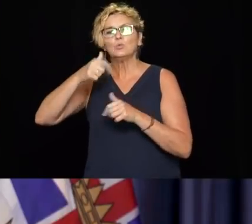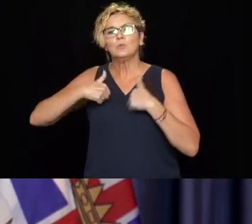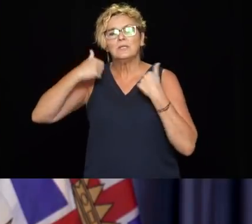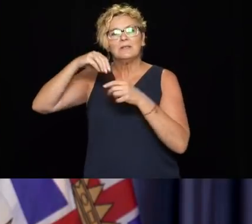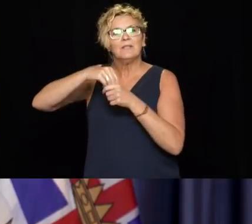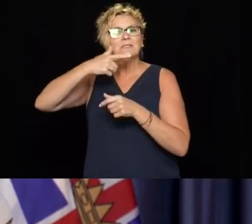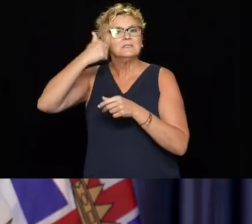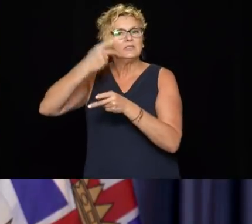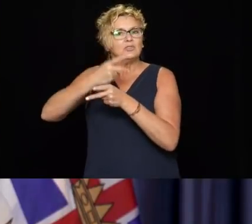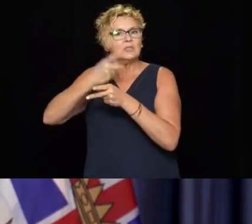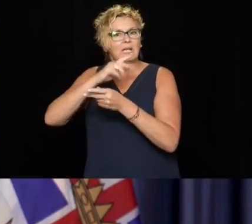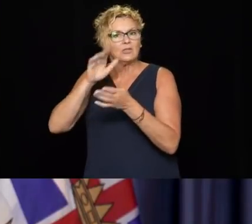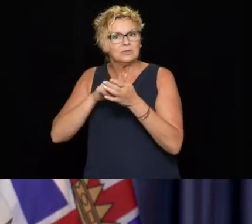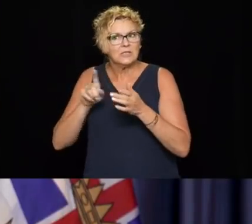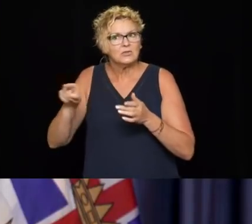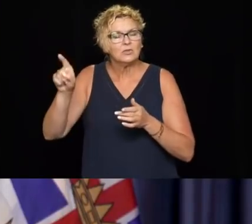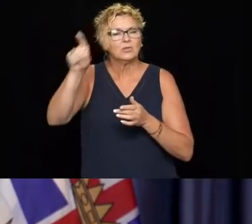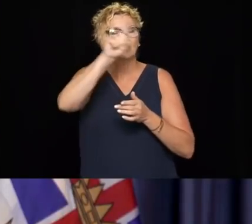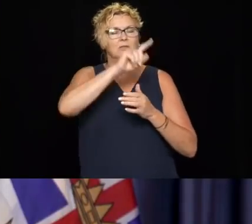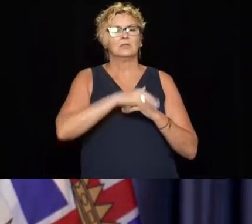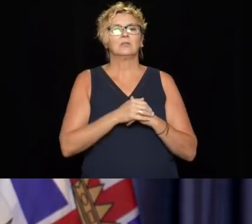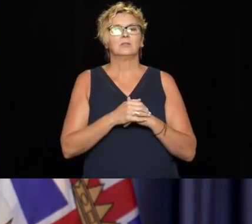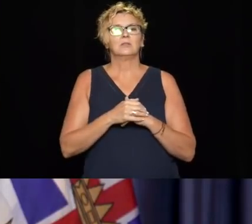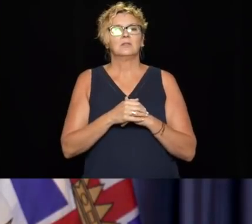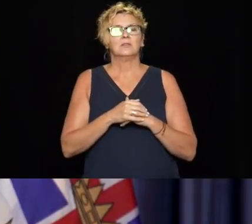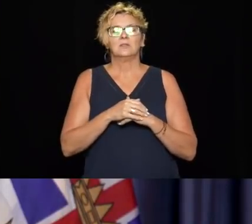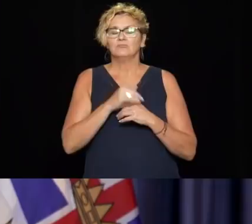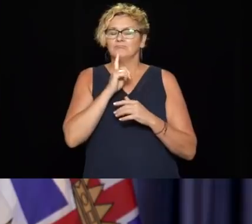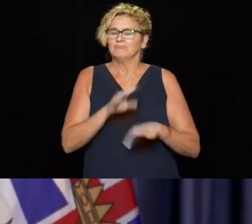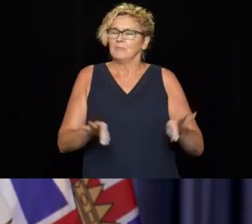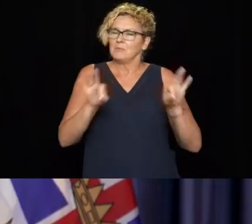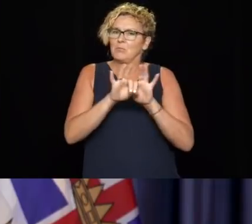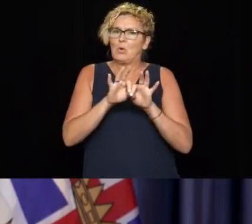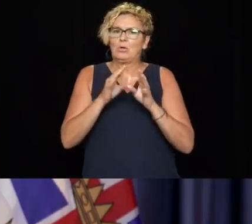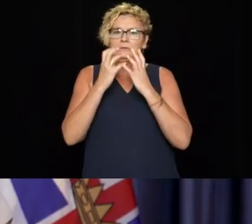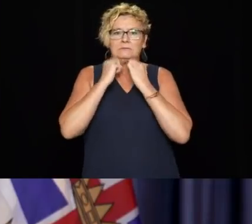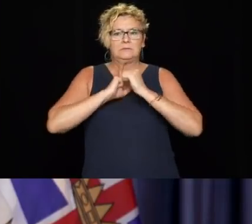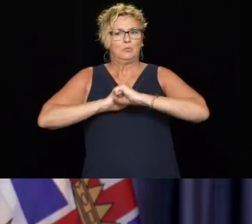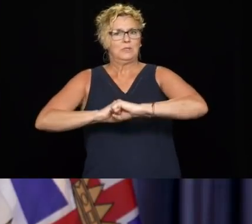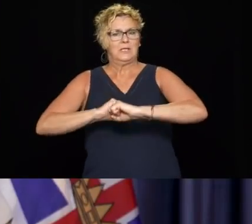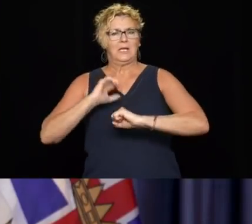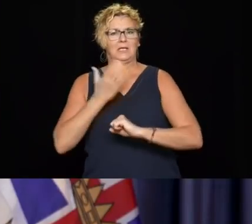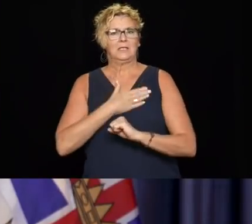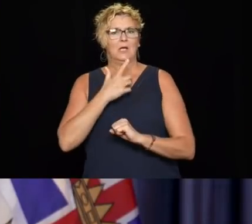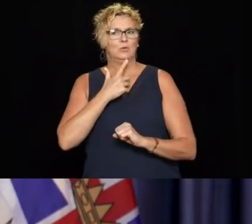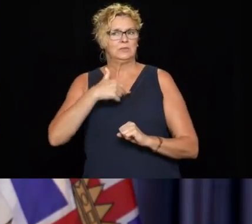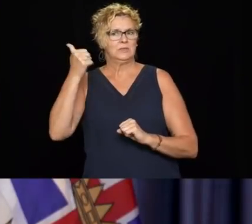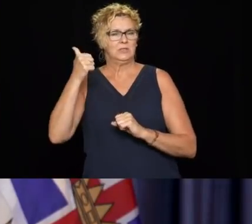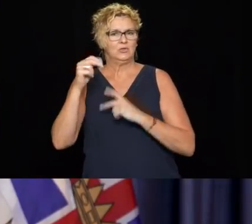to bring the total available to 2 million influenza season, 450,000 additional doses of flu vaccine have been procured by the province